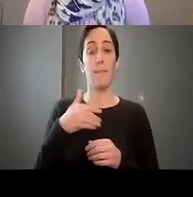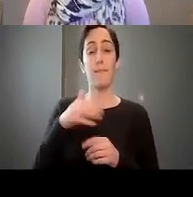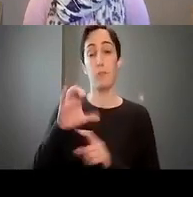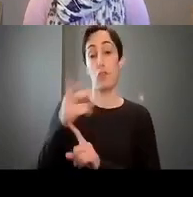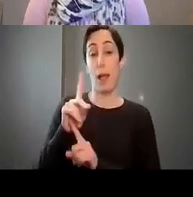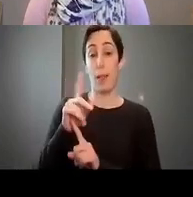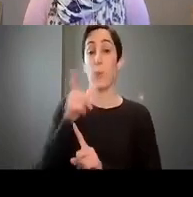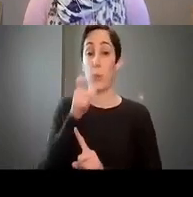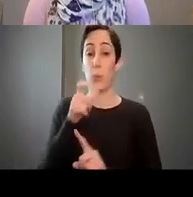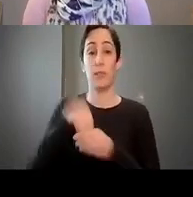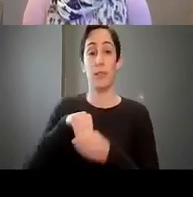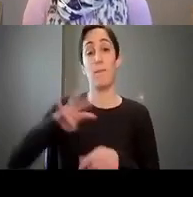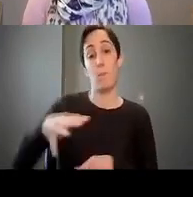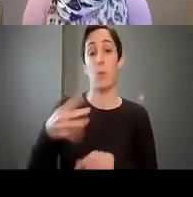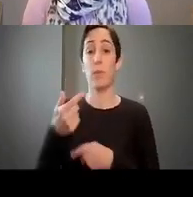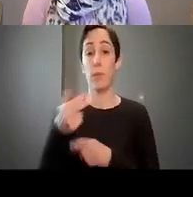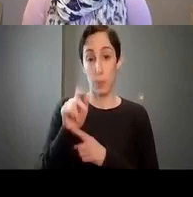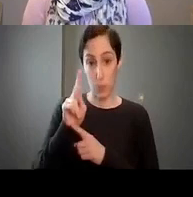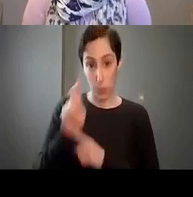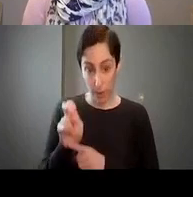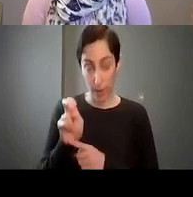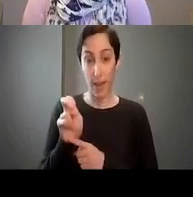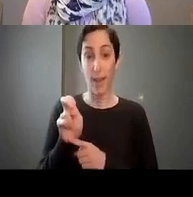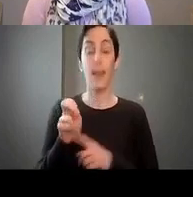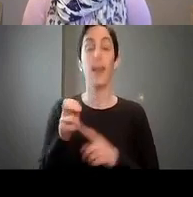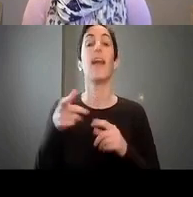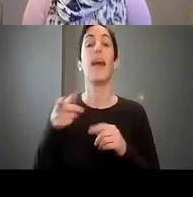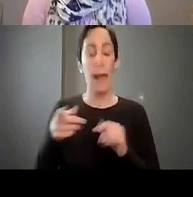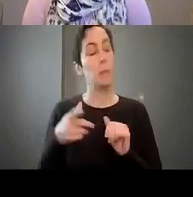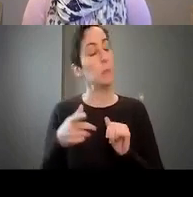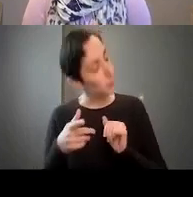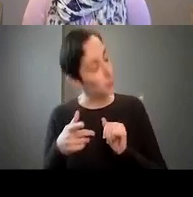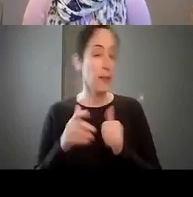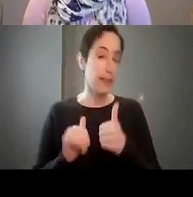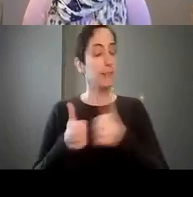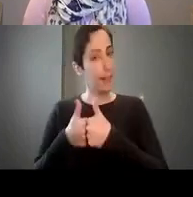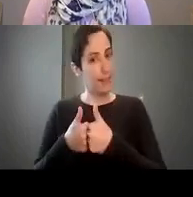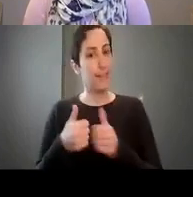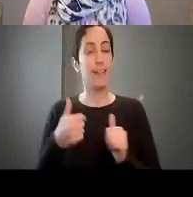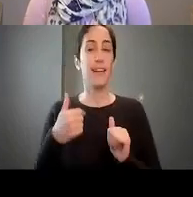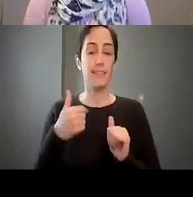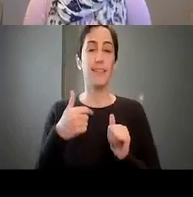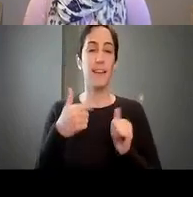reasons now. So recognizing that doing and I'm very in touch with all of those our best under challenging circumstances reasons now. So recognizing that doing